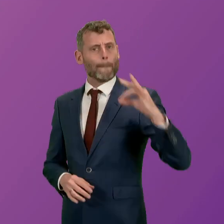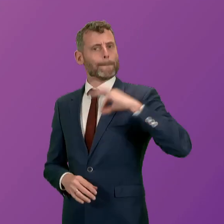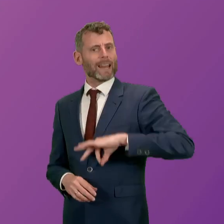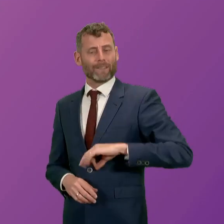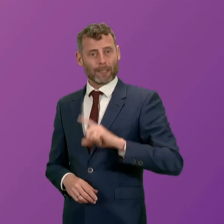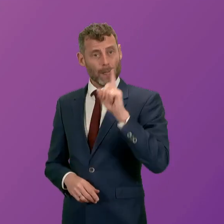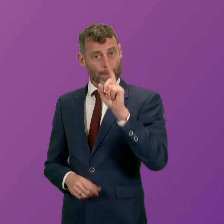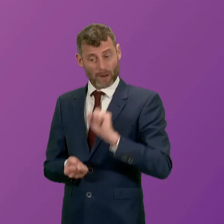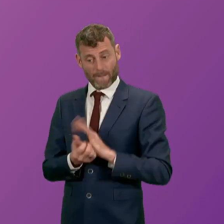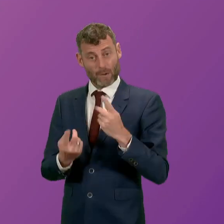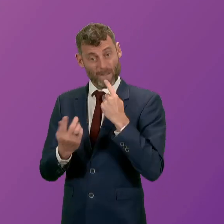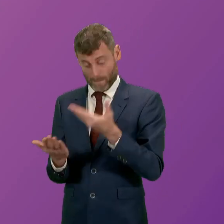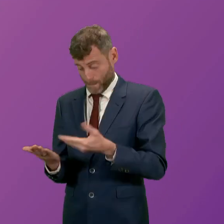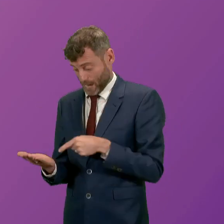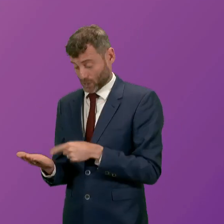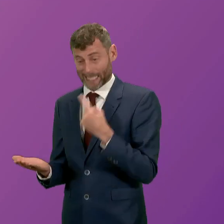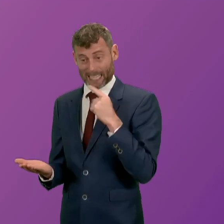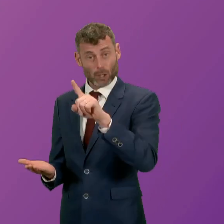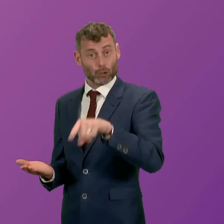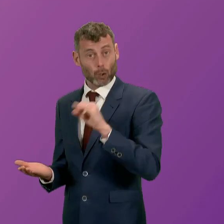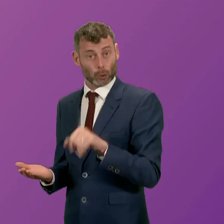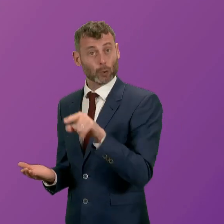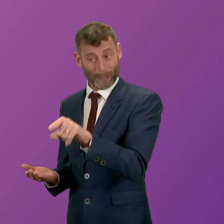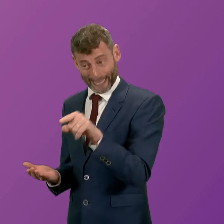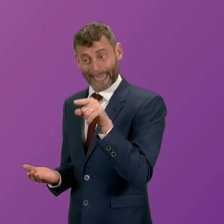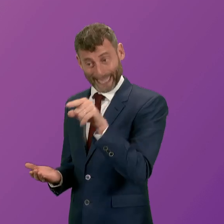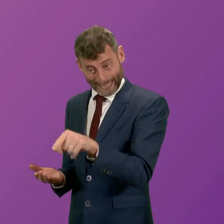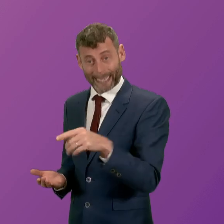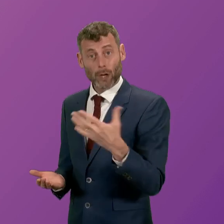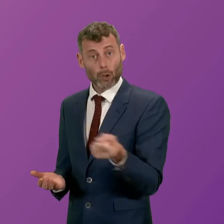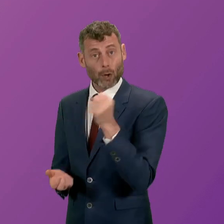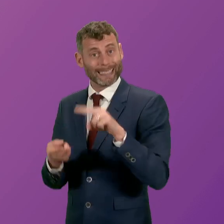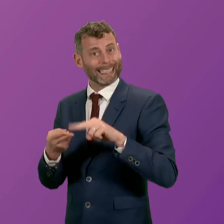request that I have received suggests that John Swinney did receive the increased salary in his